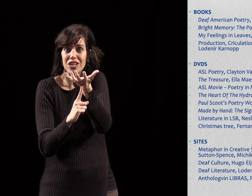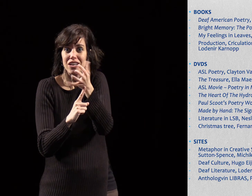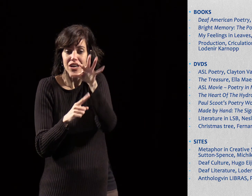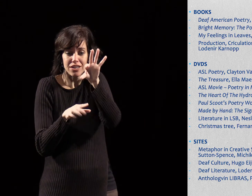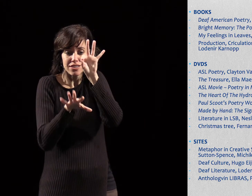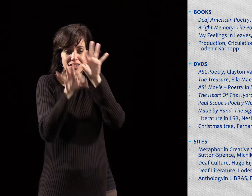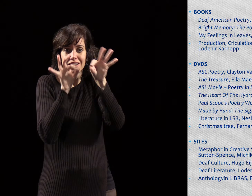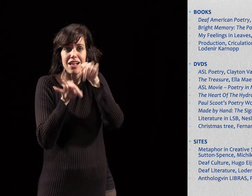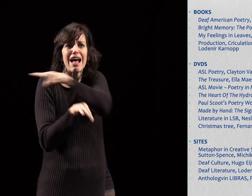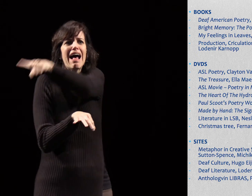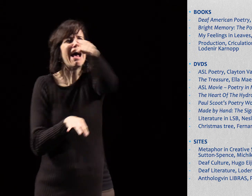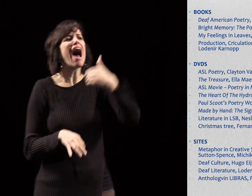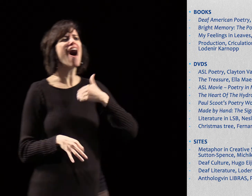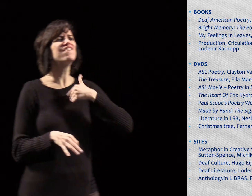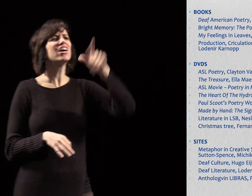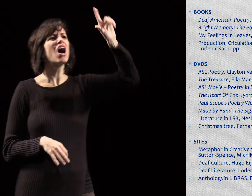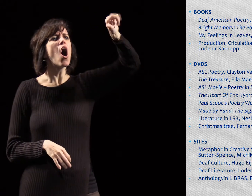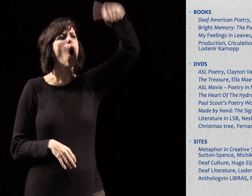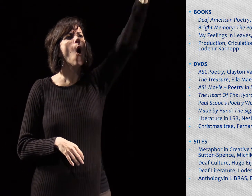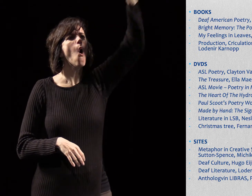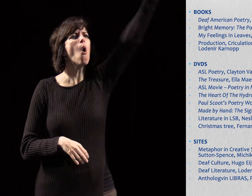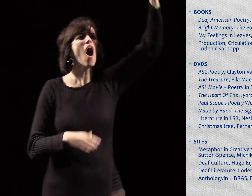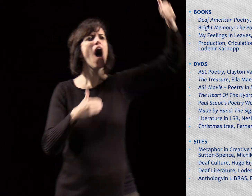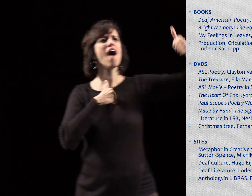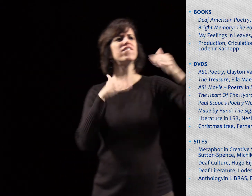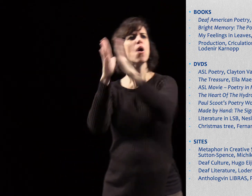Again with my anthology,